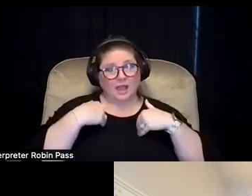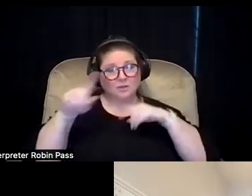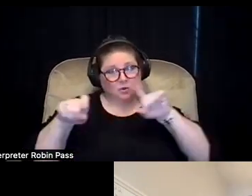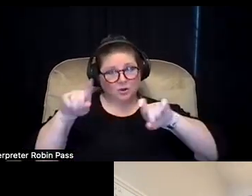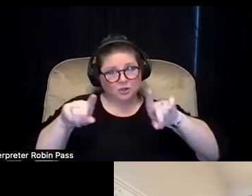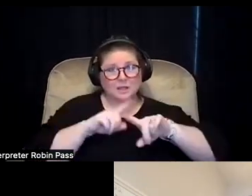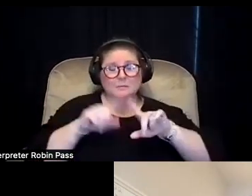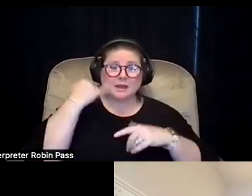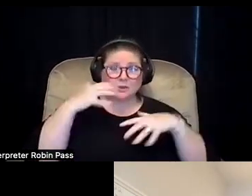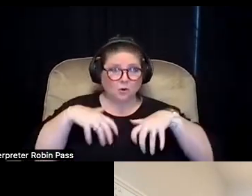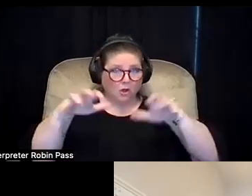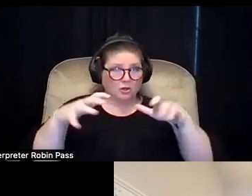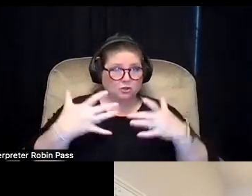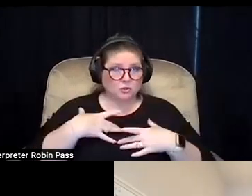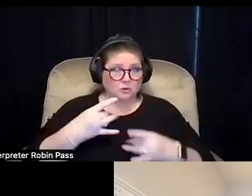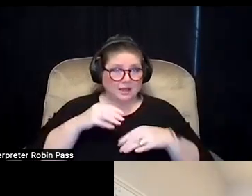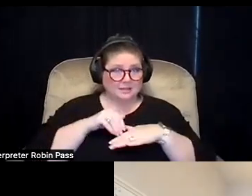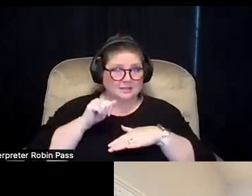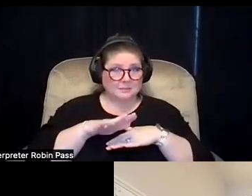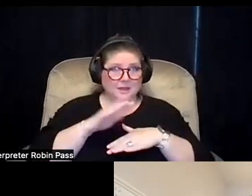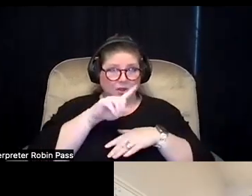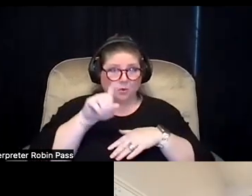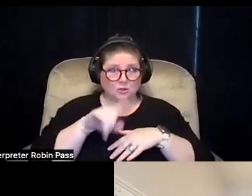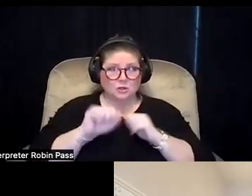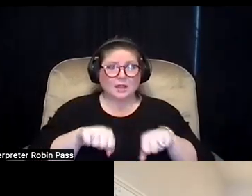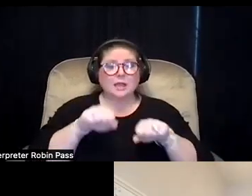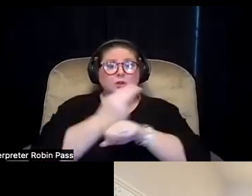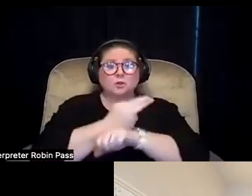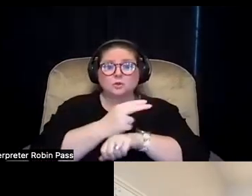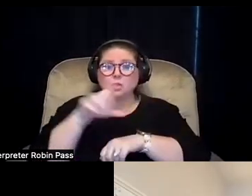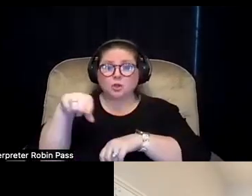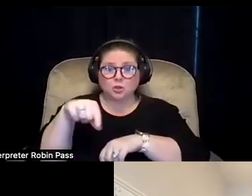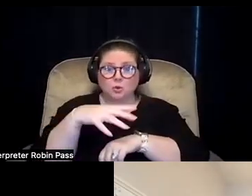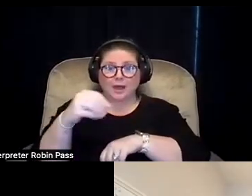audience and you would like to submit a question you can use the q a function at the bottom of your